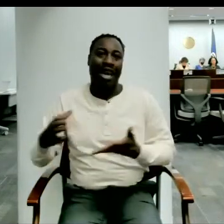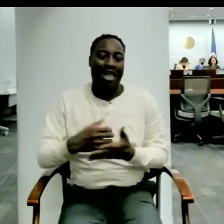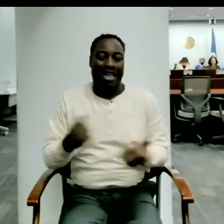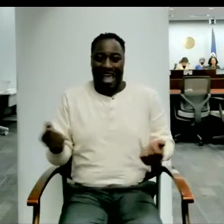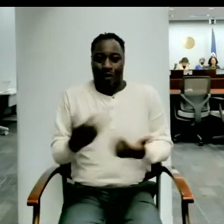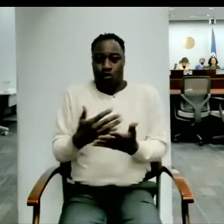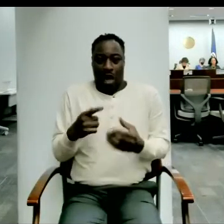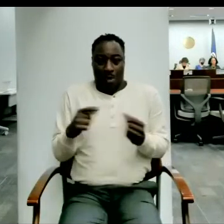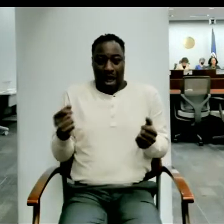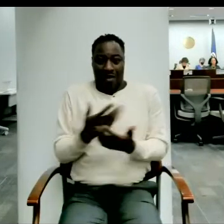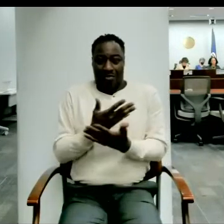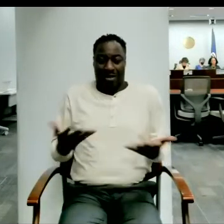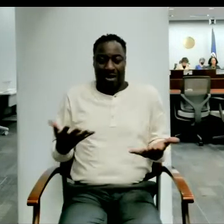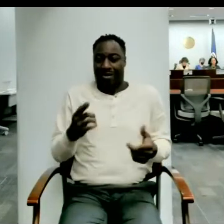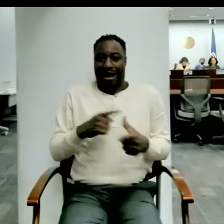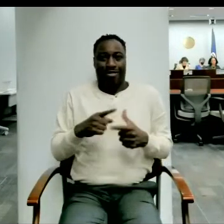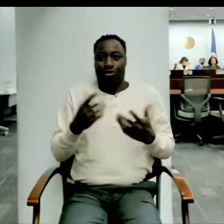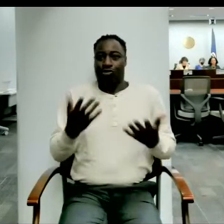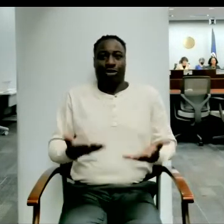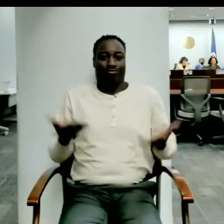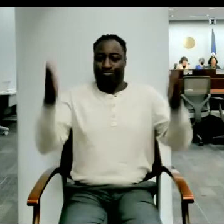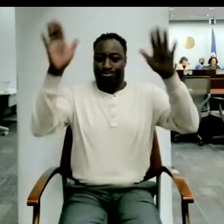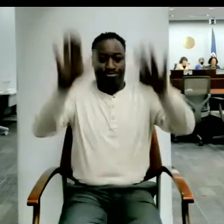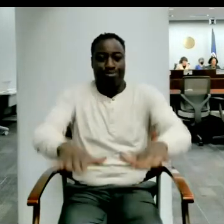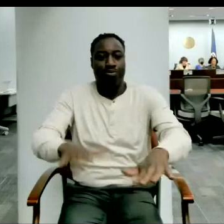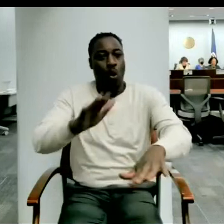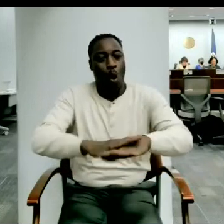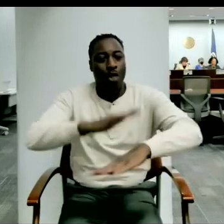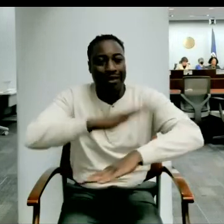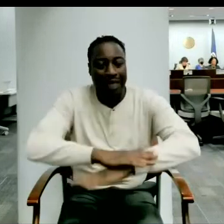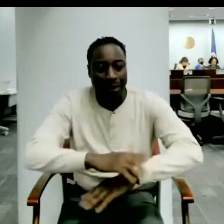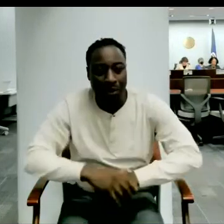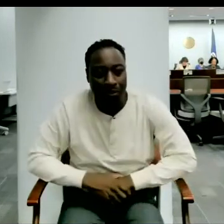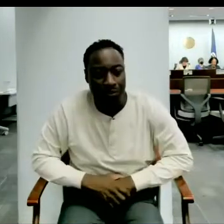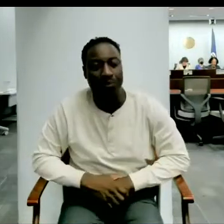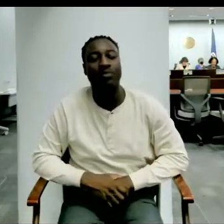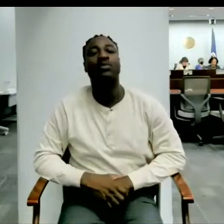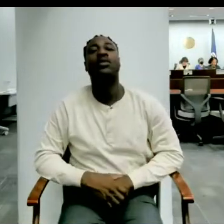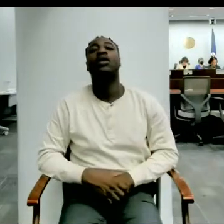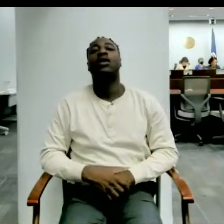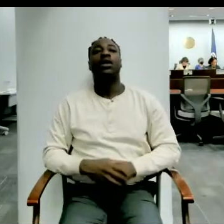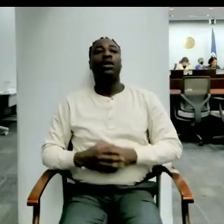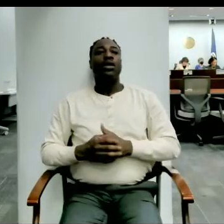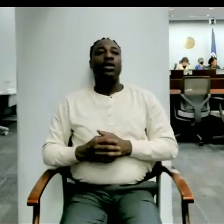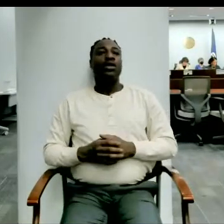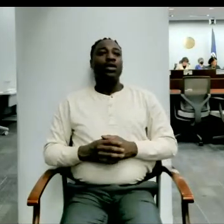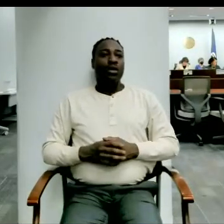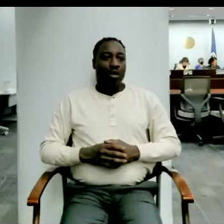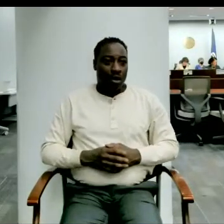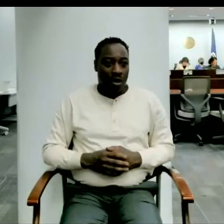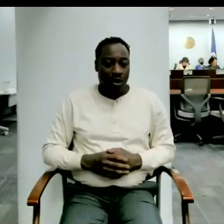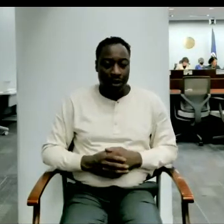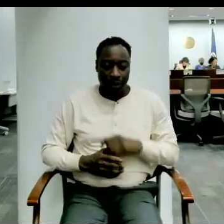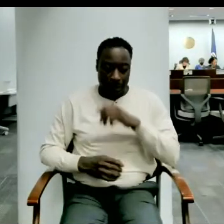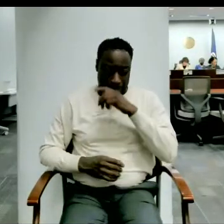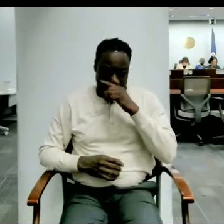Thank you, Ms. Dickens, I wanted to stick with the theme of NAS report and specifically its